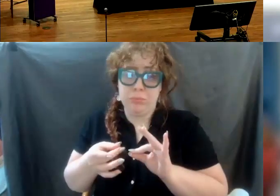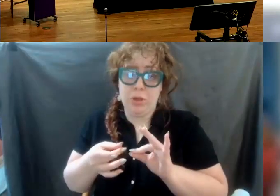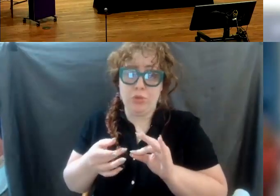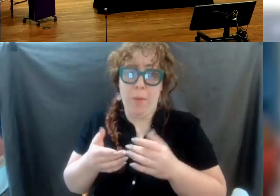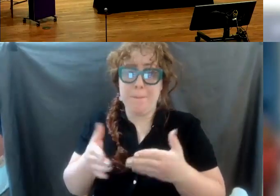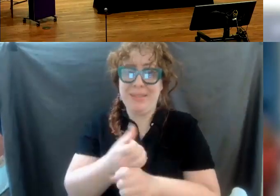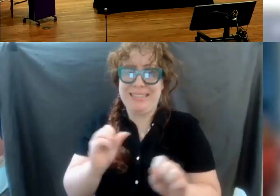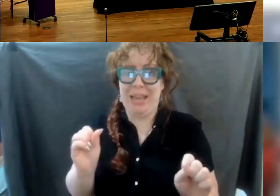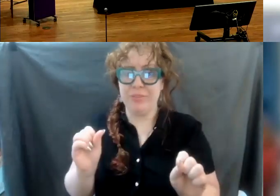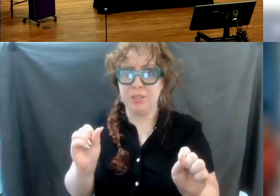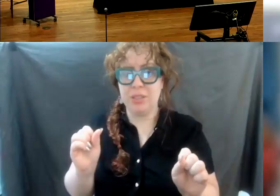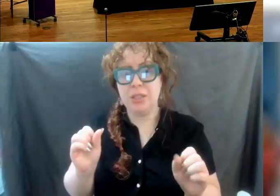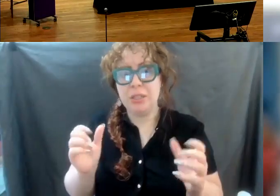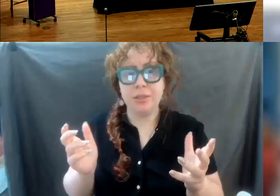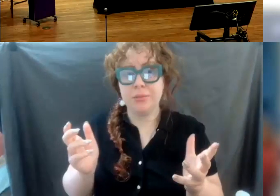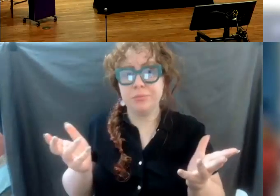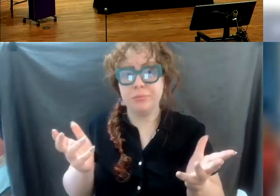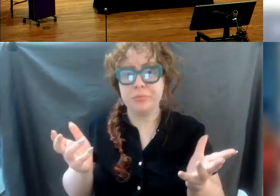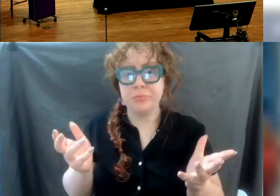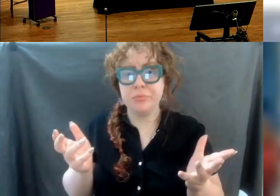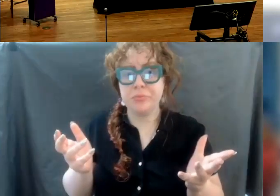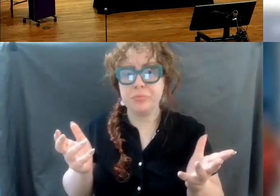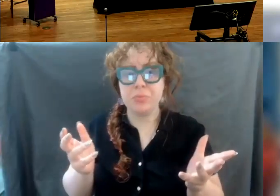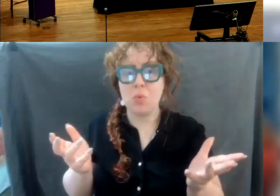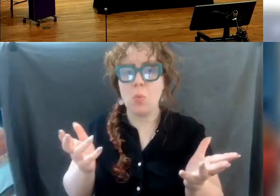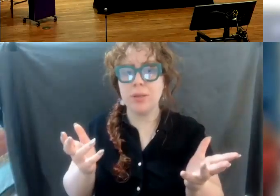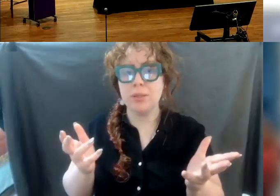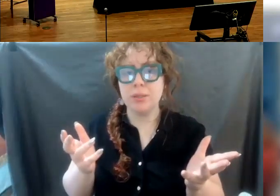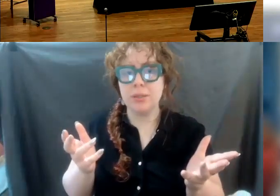as a disabled community or not. As I mentioned earlier.